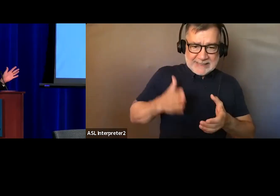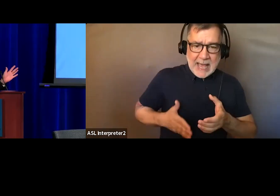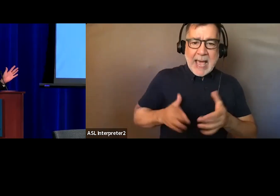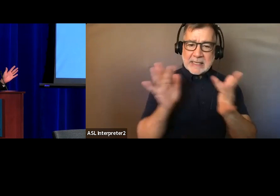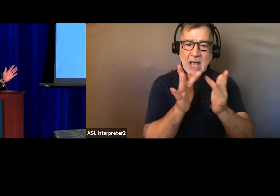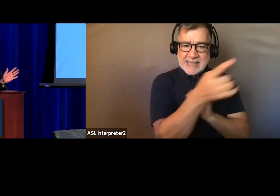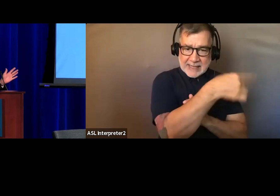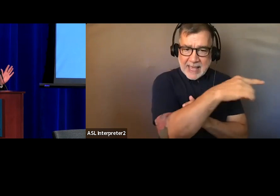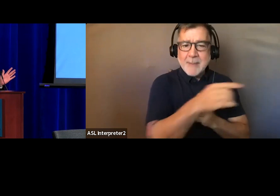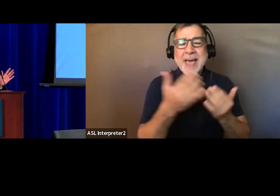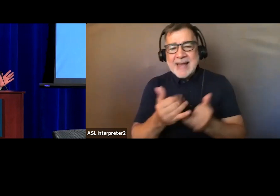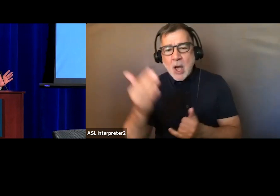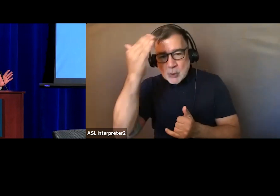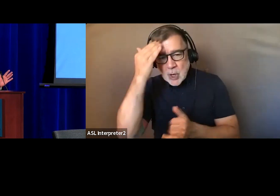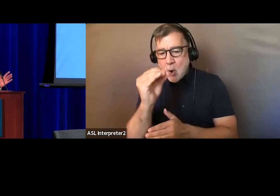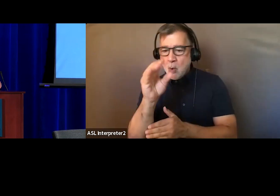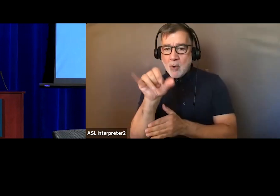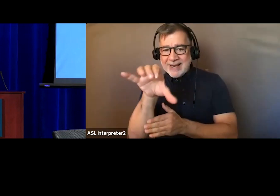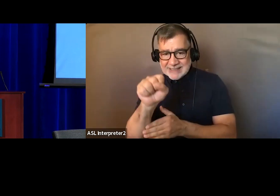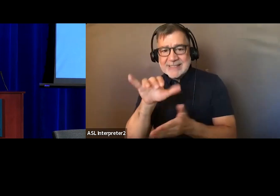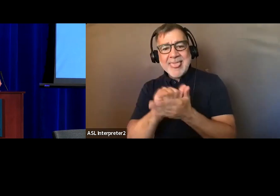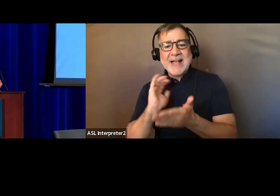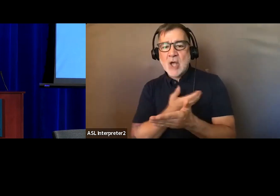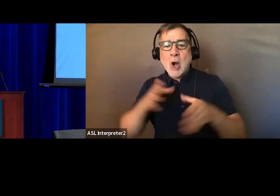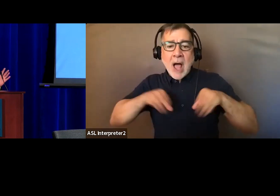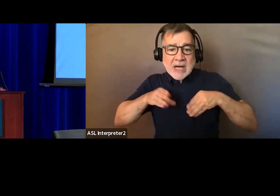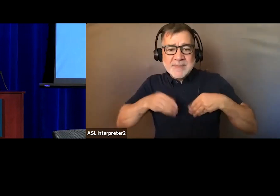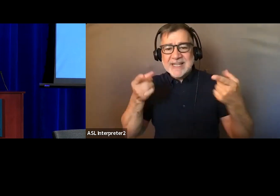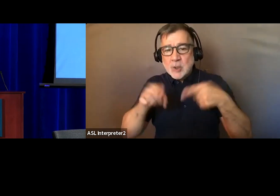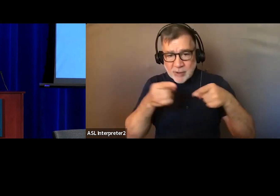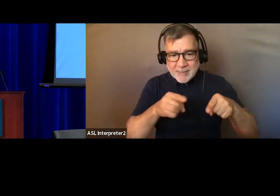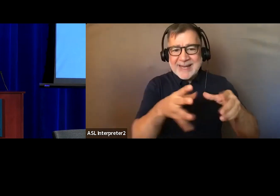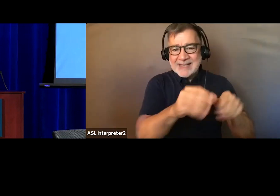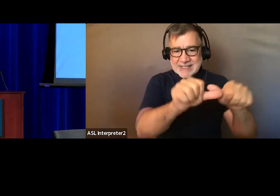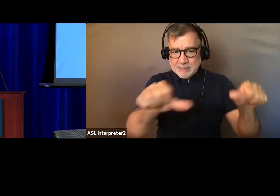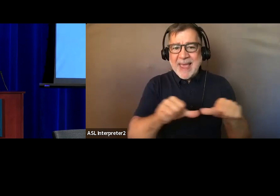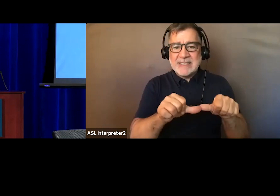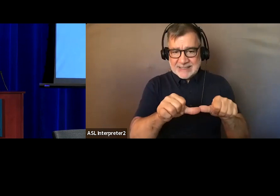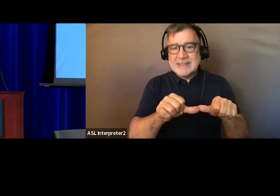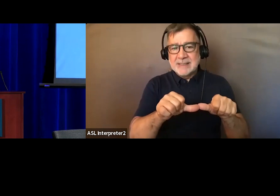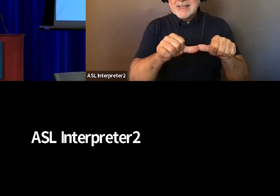It's our occupancy agreement and space inventory system. And I'm welcome to take any questions if you have any.